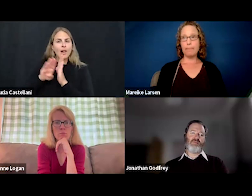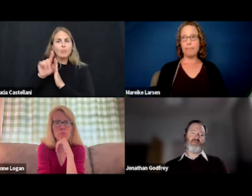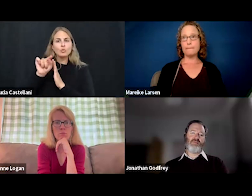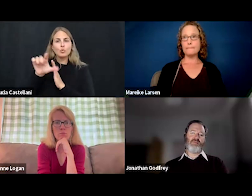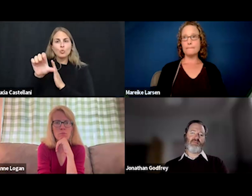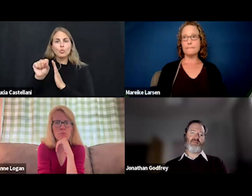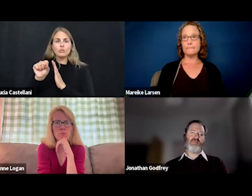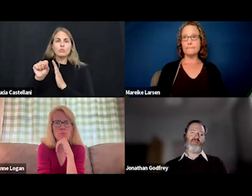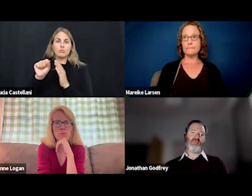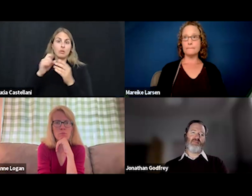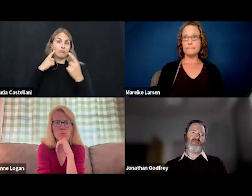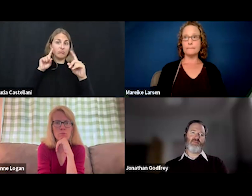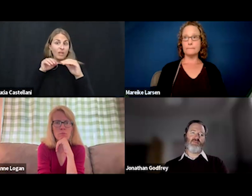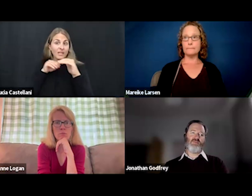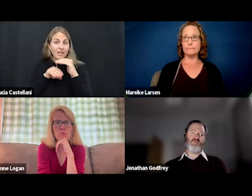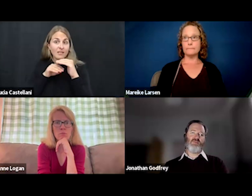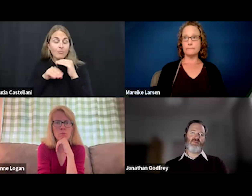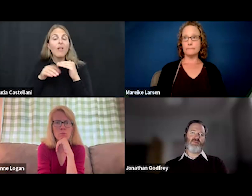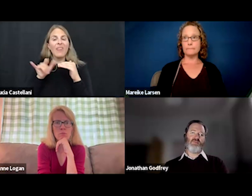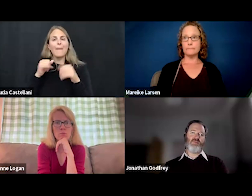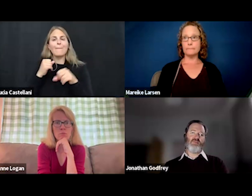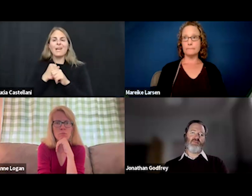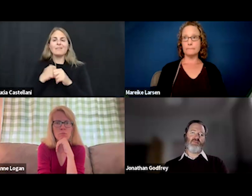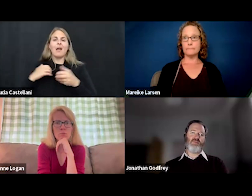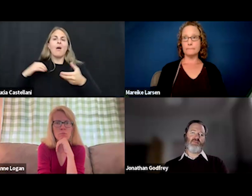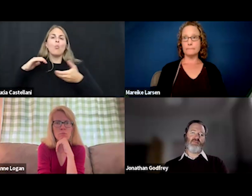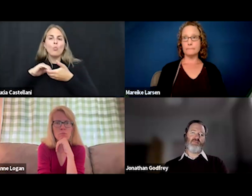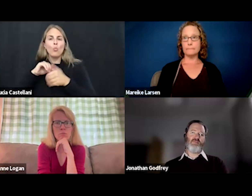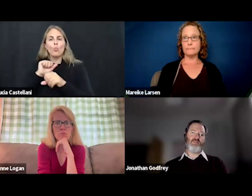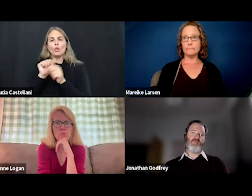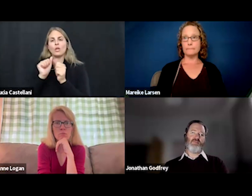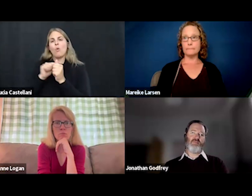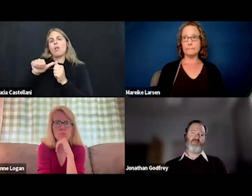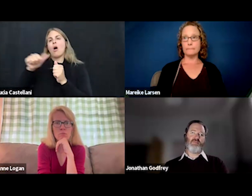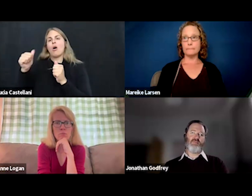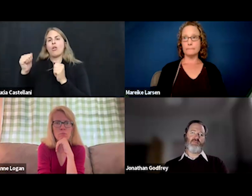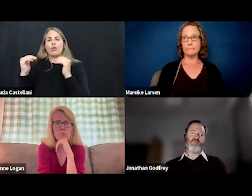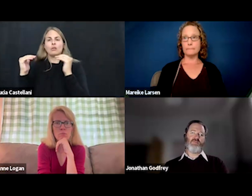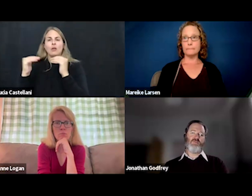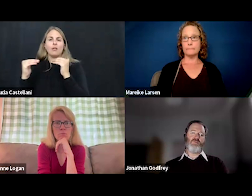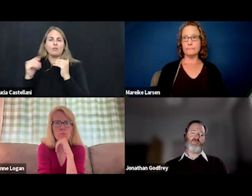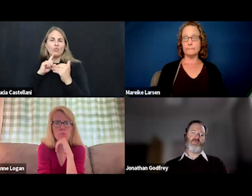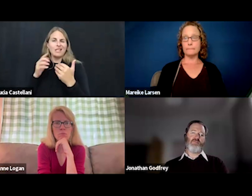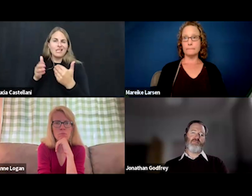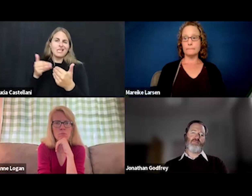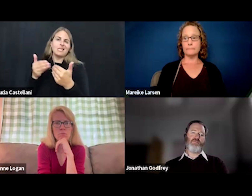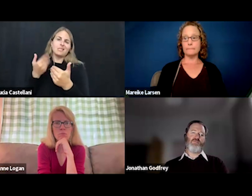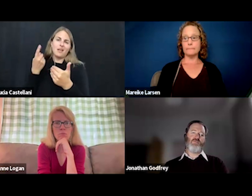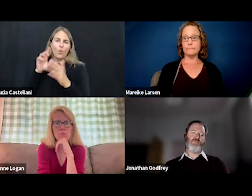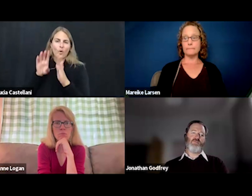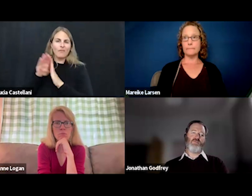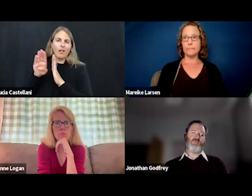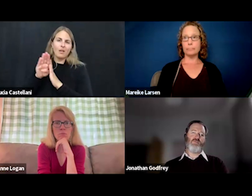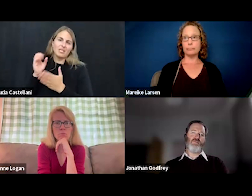And this makes collaborating with colleagues very easy on software development tasks that I also